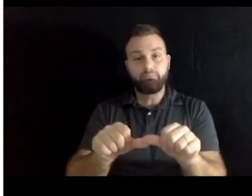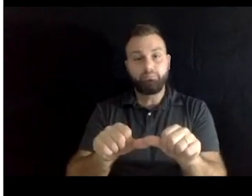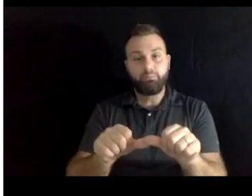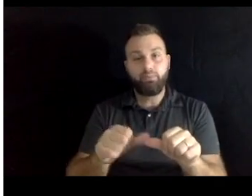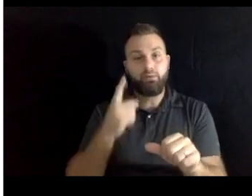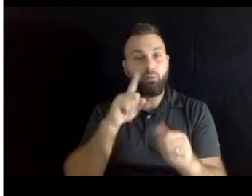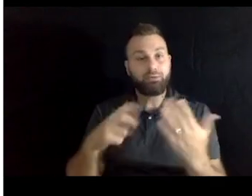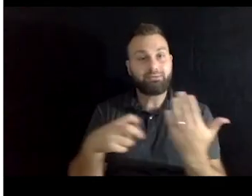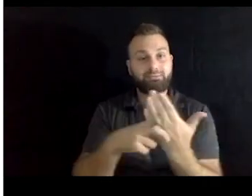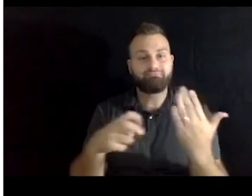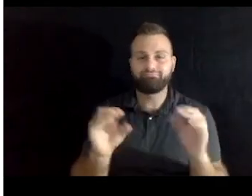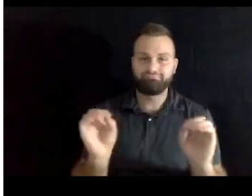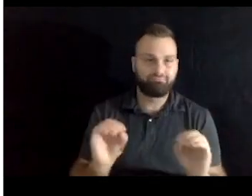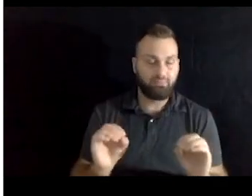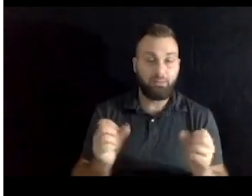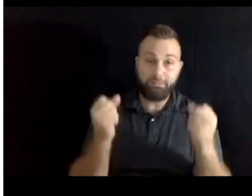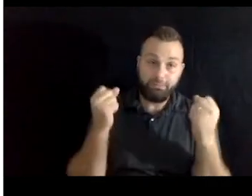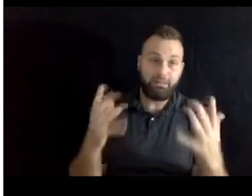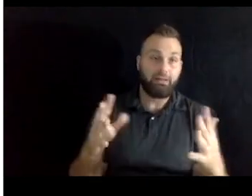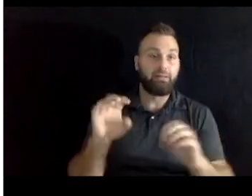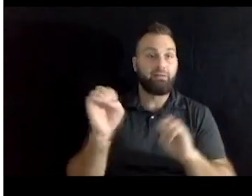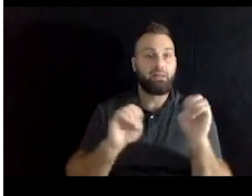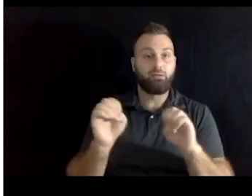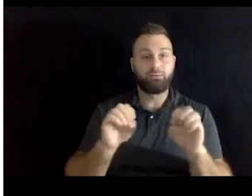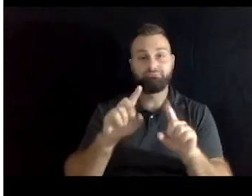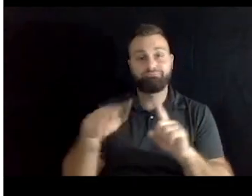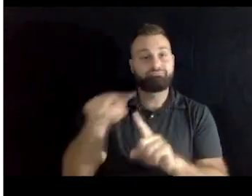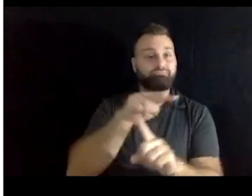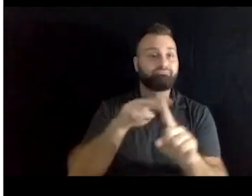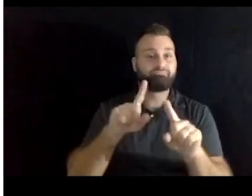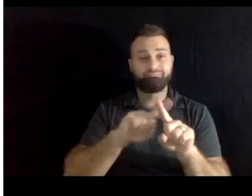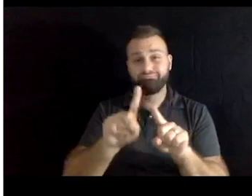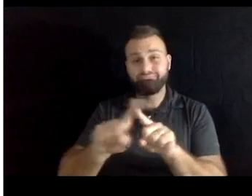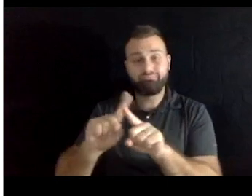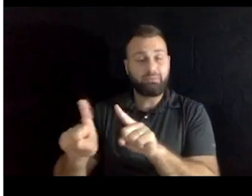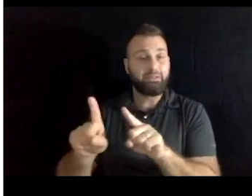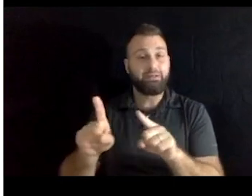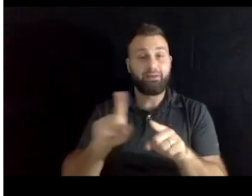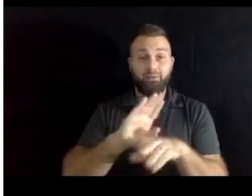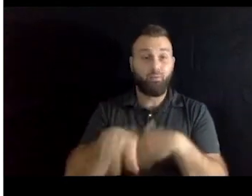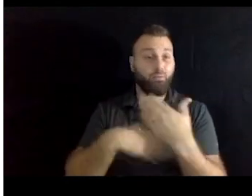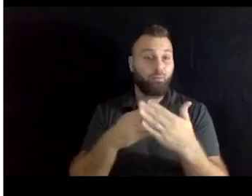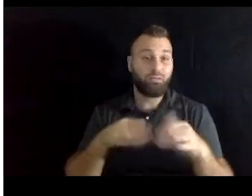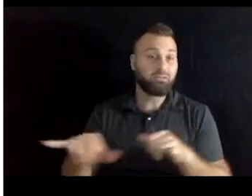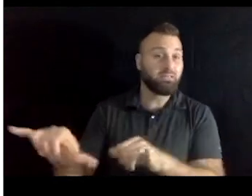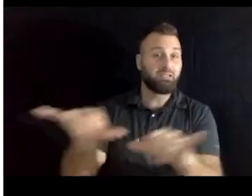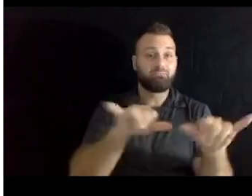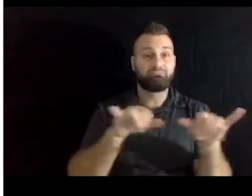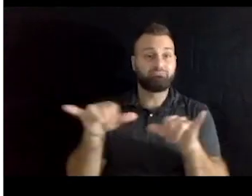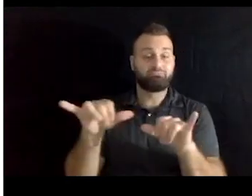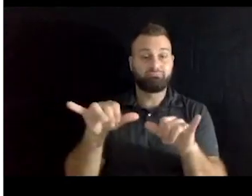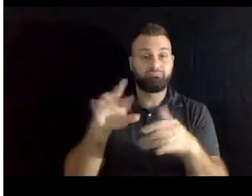that have looked at this and looked at it from different angles and all them kind of come up with the